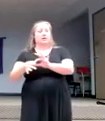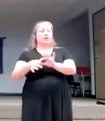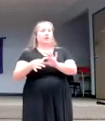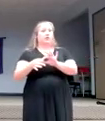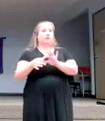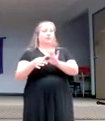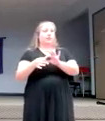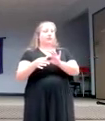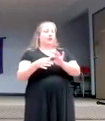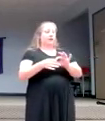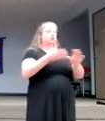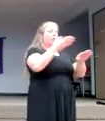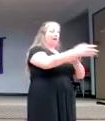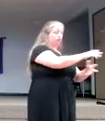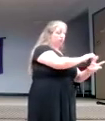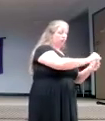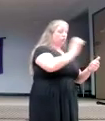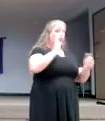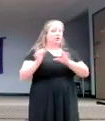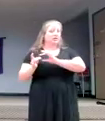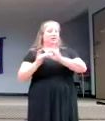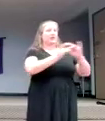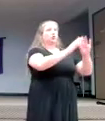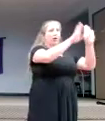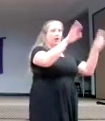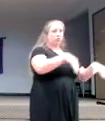once it's eliminated. to your house via the new lateral. So essentially we're gonna pick